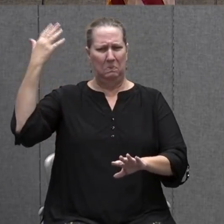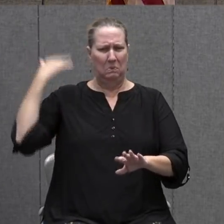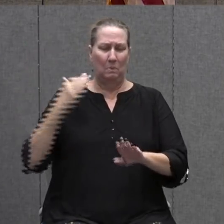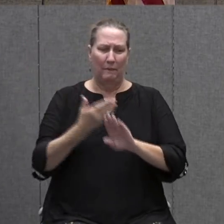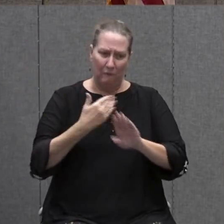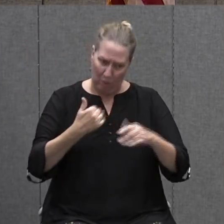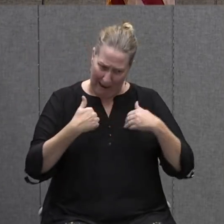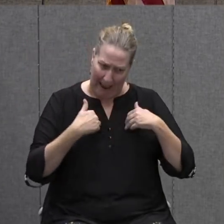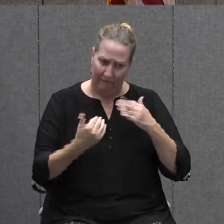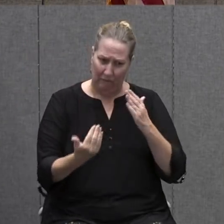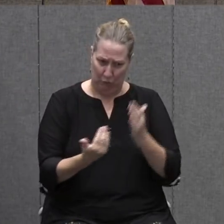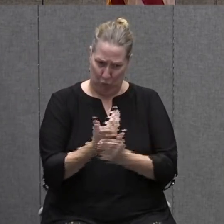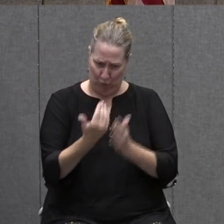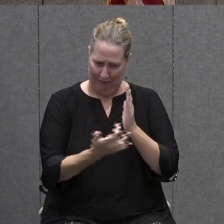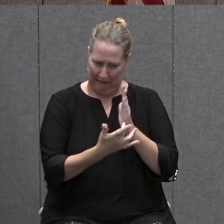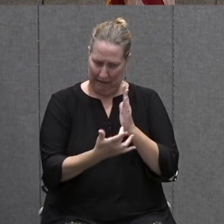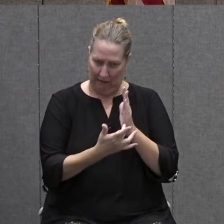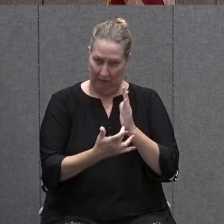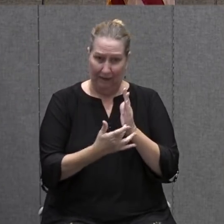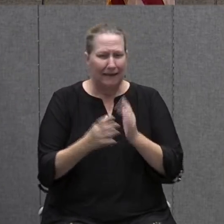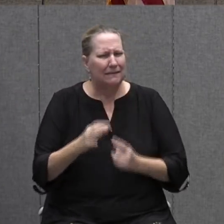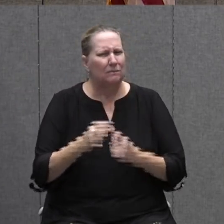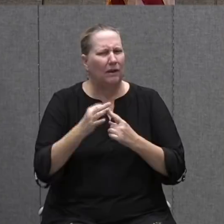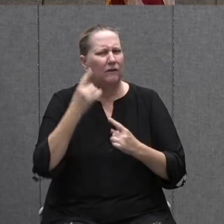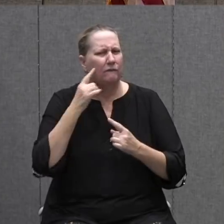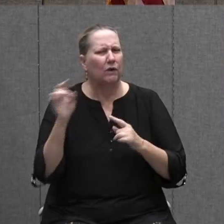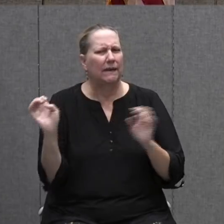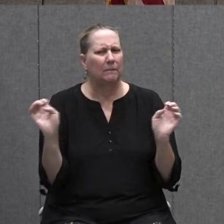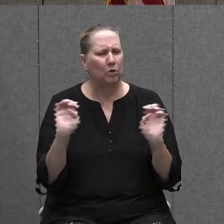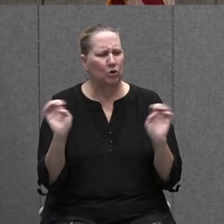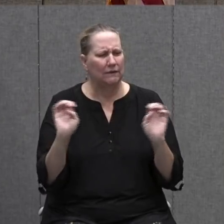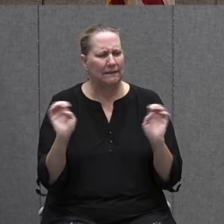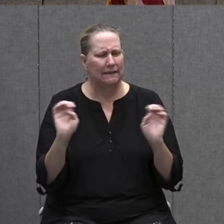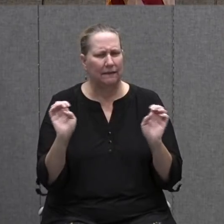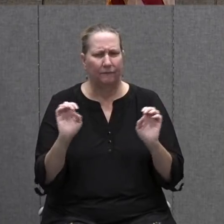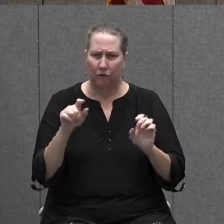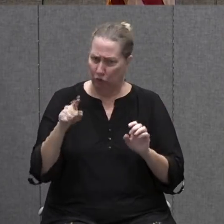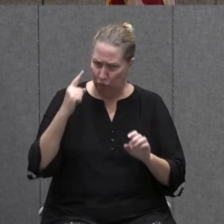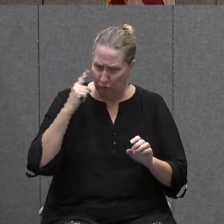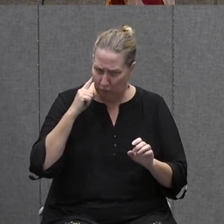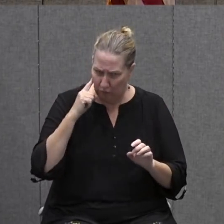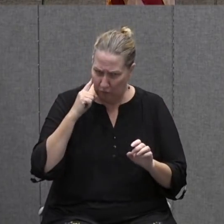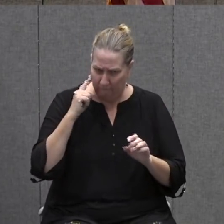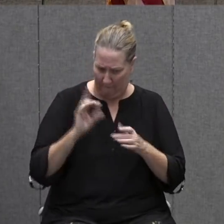especially during emergencies? Have you ever heard of a message in a bottle?